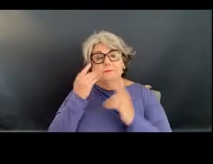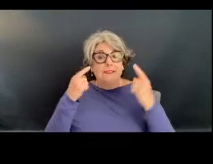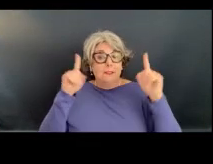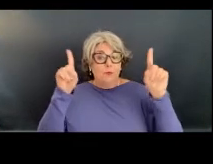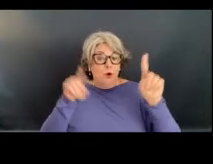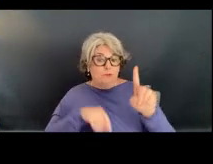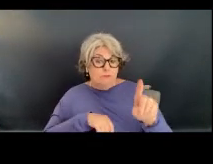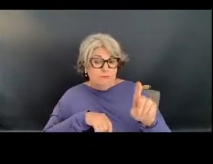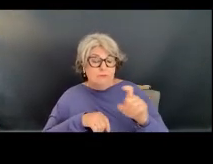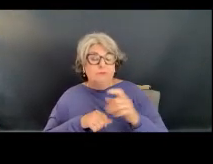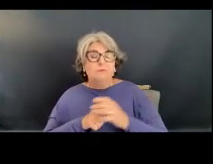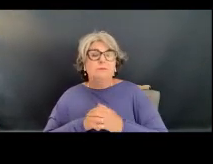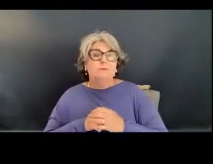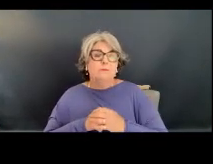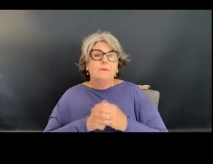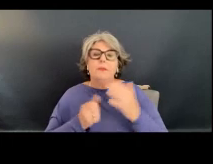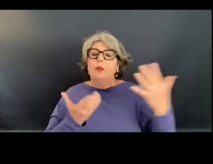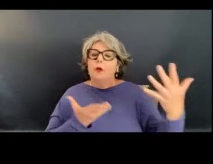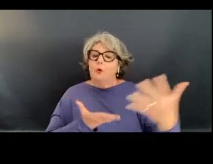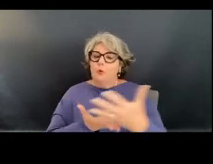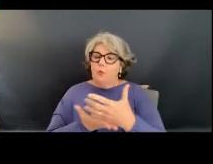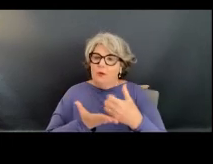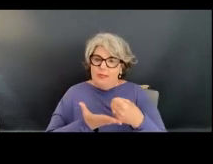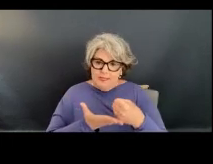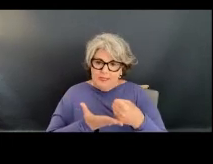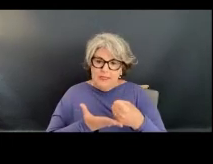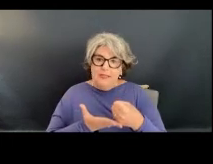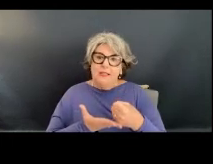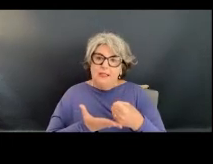So we collect, we survey all you teach students across our